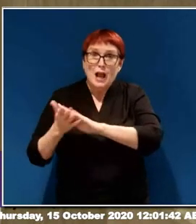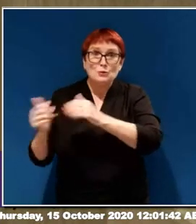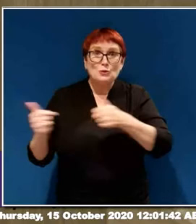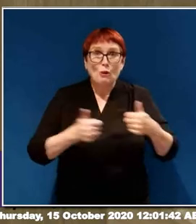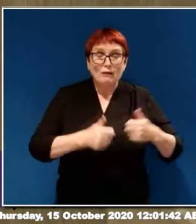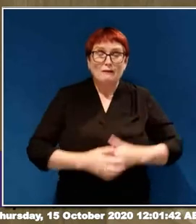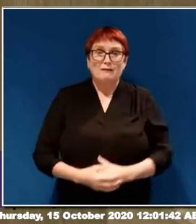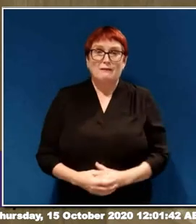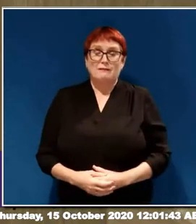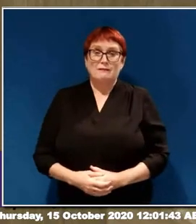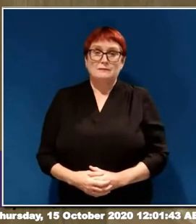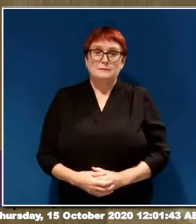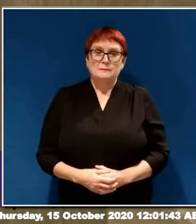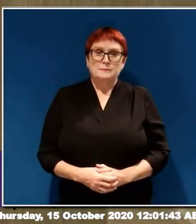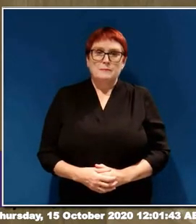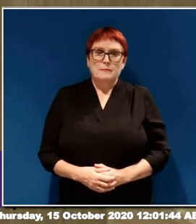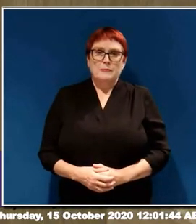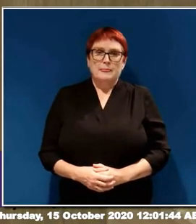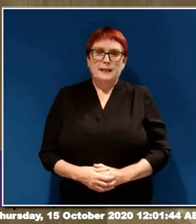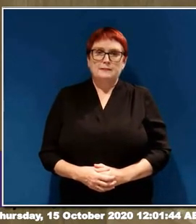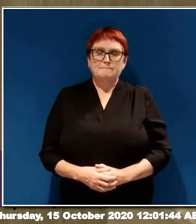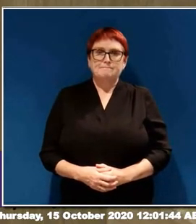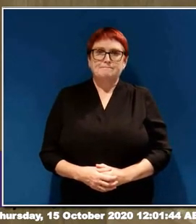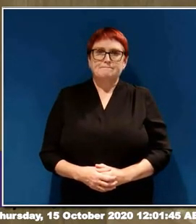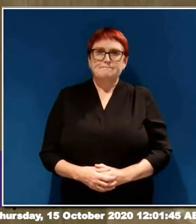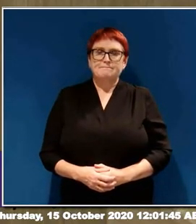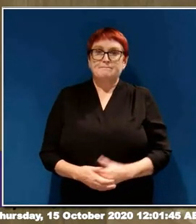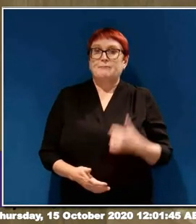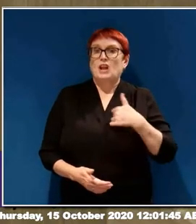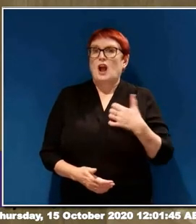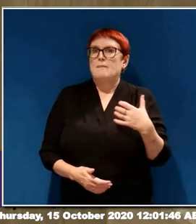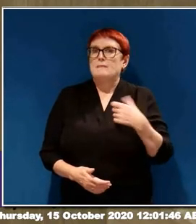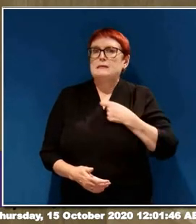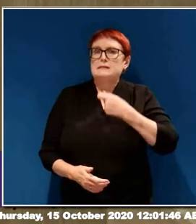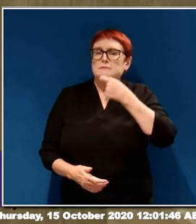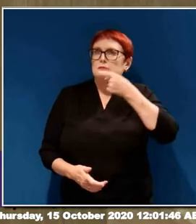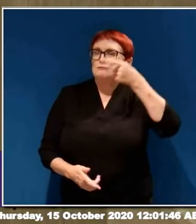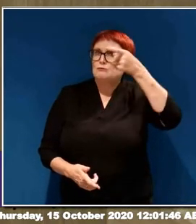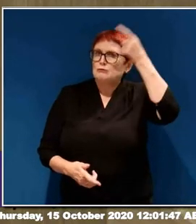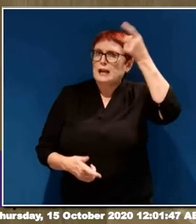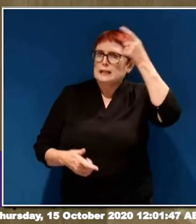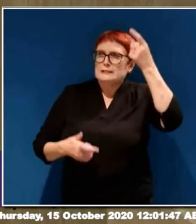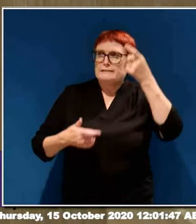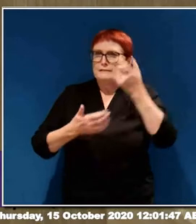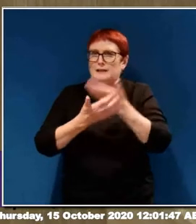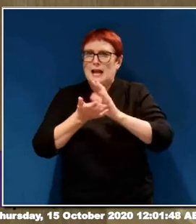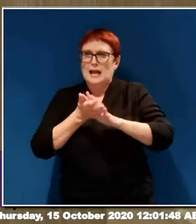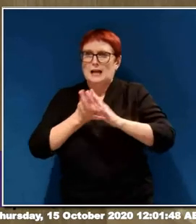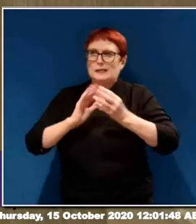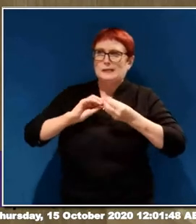creative ways of, you know, supporting schools in that way.